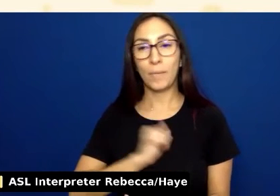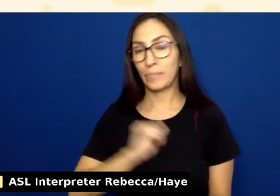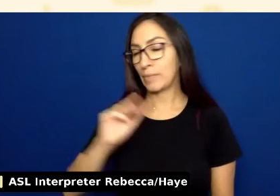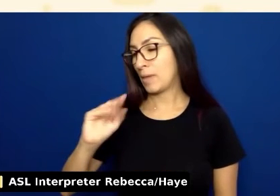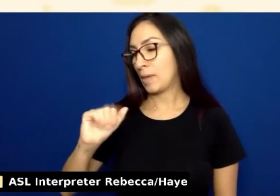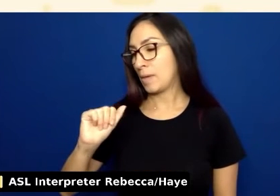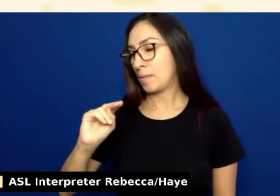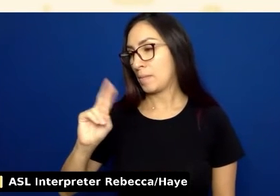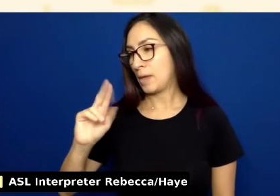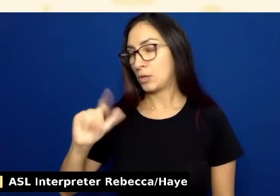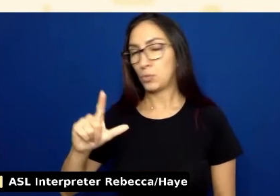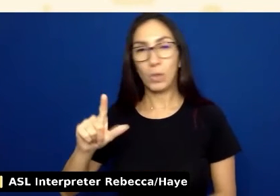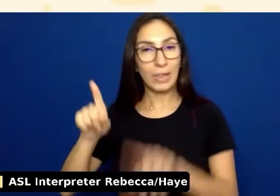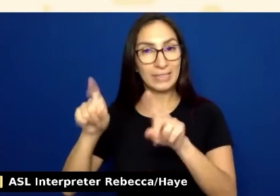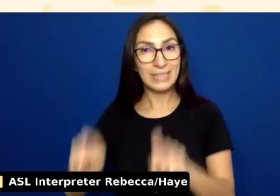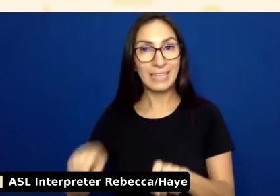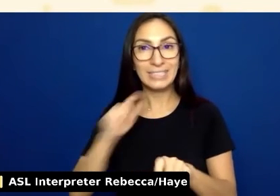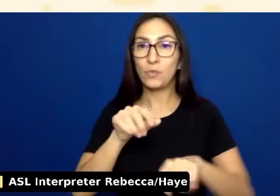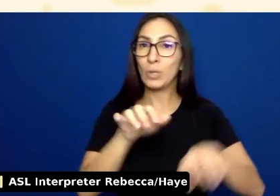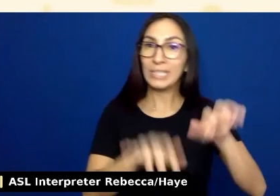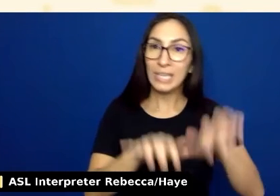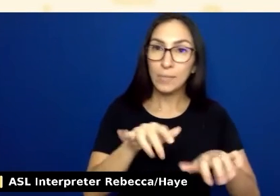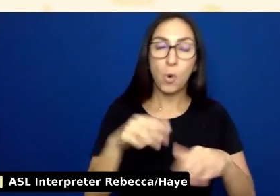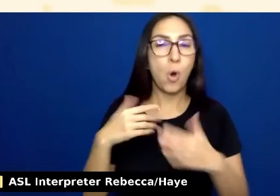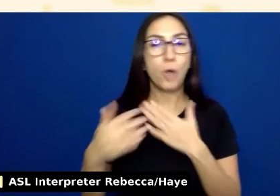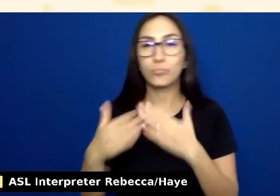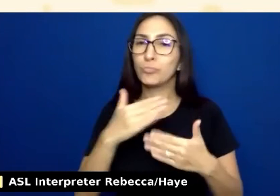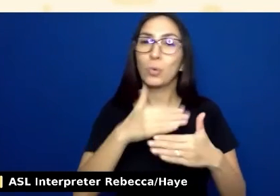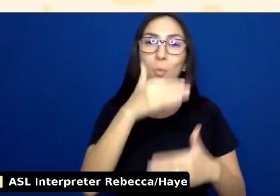whether you're using a Windows or Mac or any other operating system,